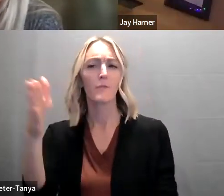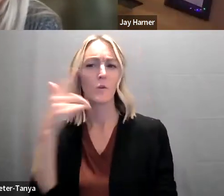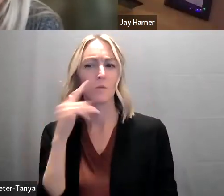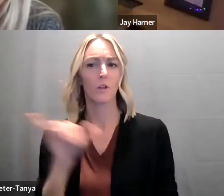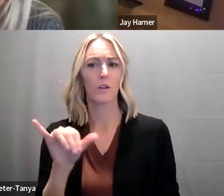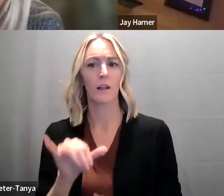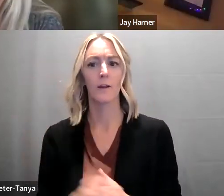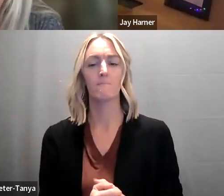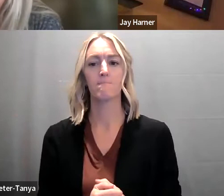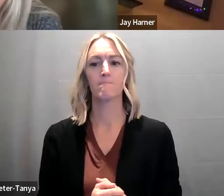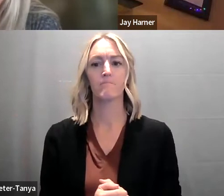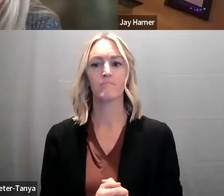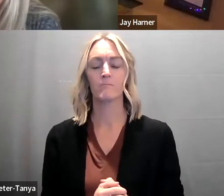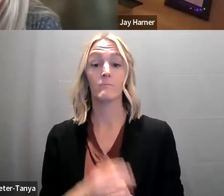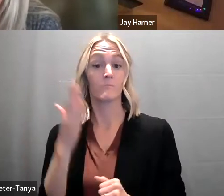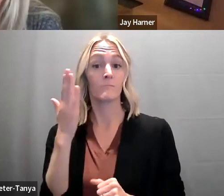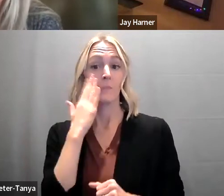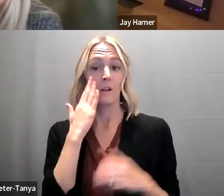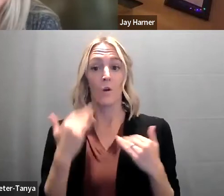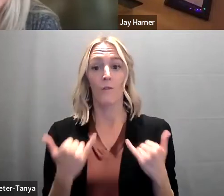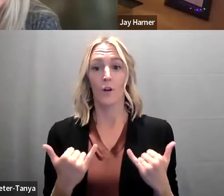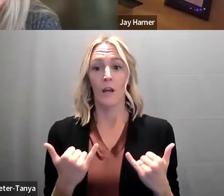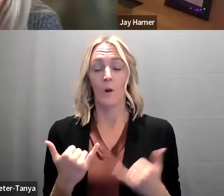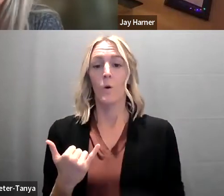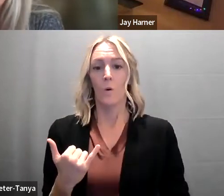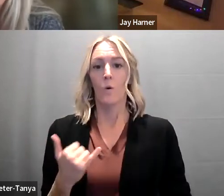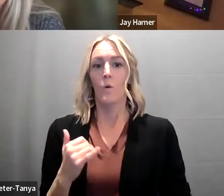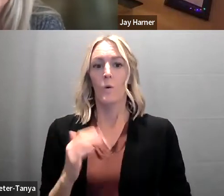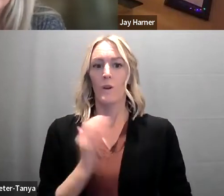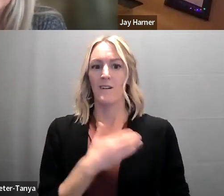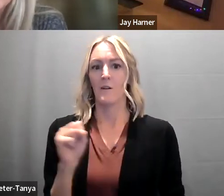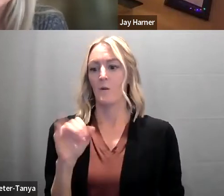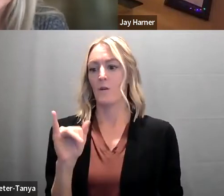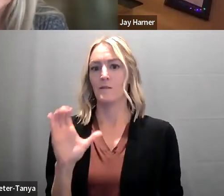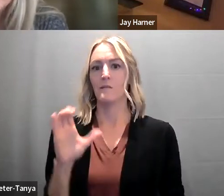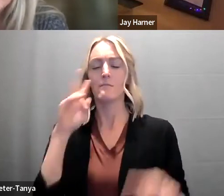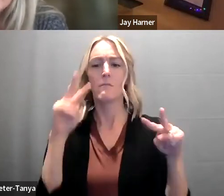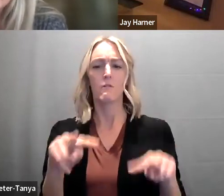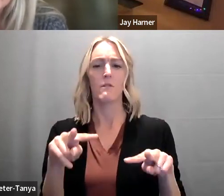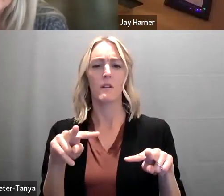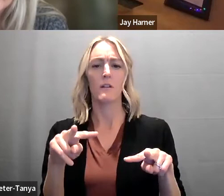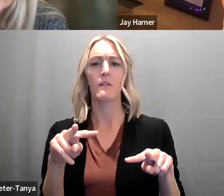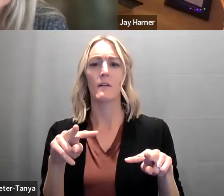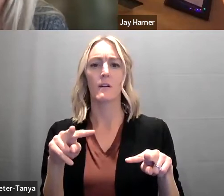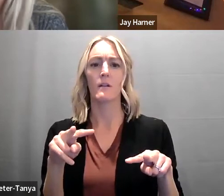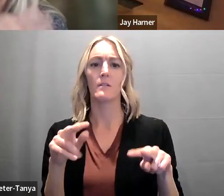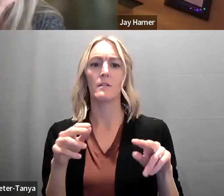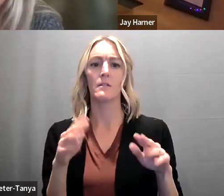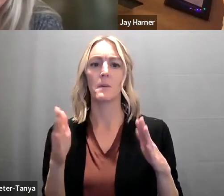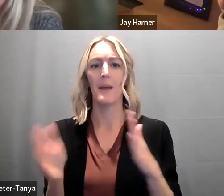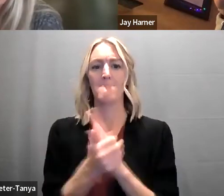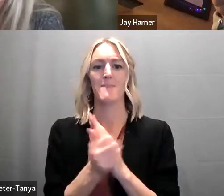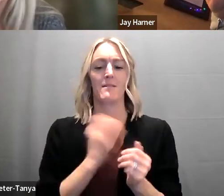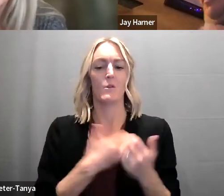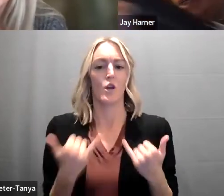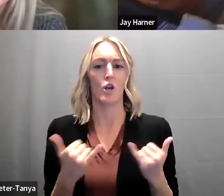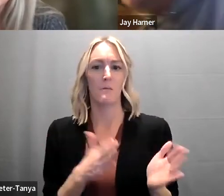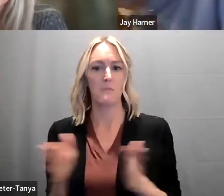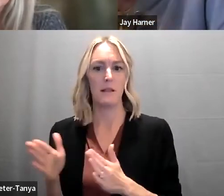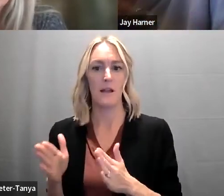I know right now our SILCKs are looking at amending our current plan to do 1-year extension.